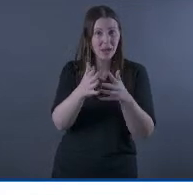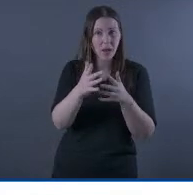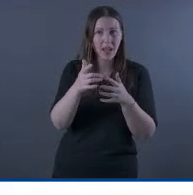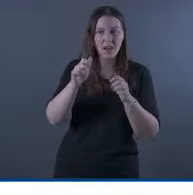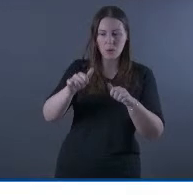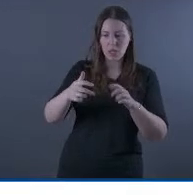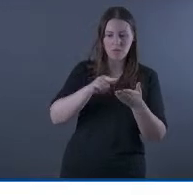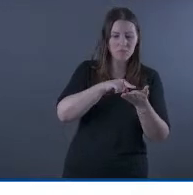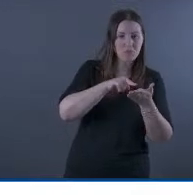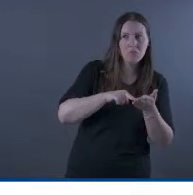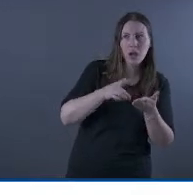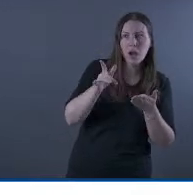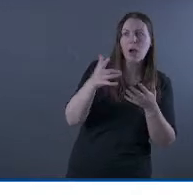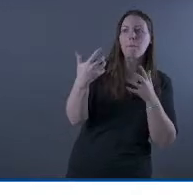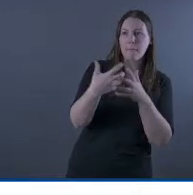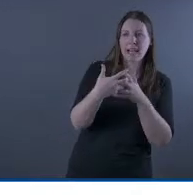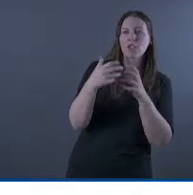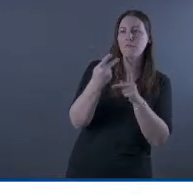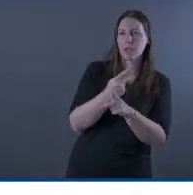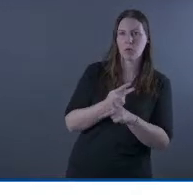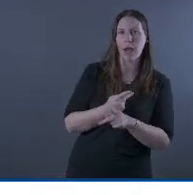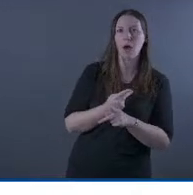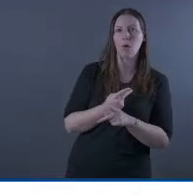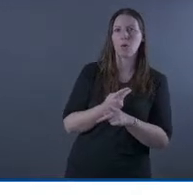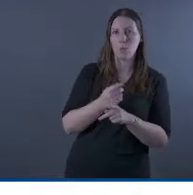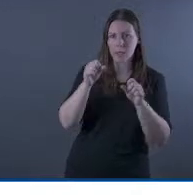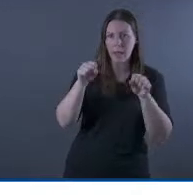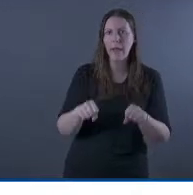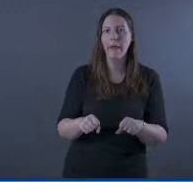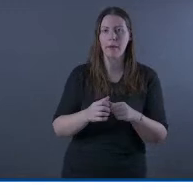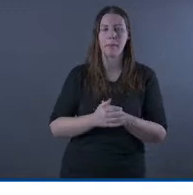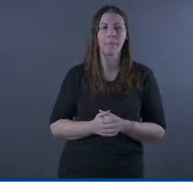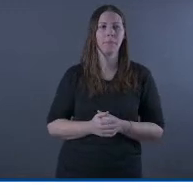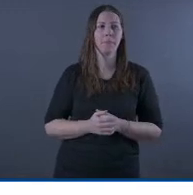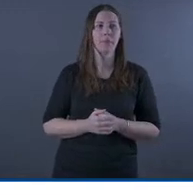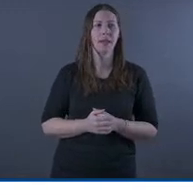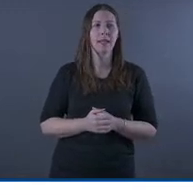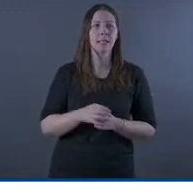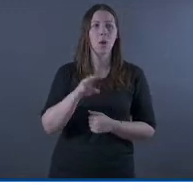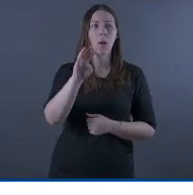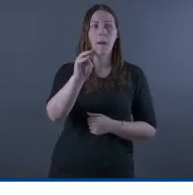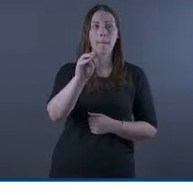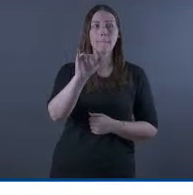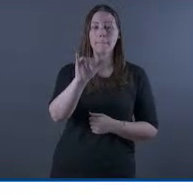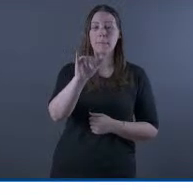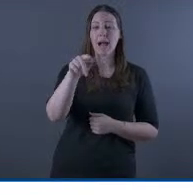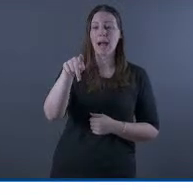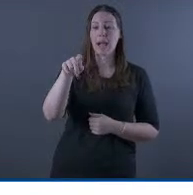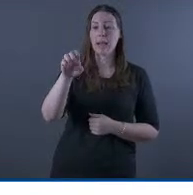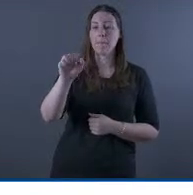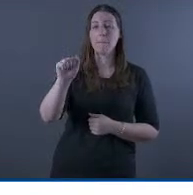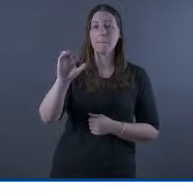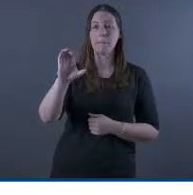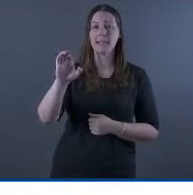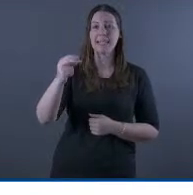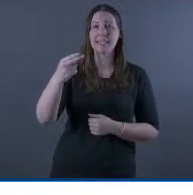And so that's it, my.peacehealth.org or there's a variety of links out on social media and stuff